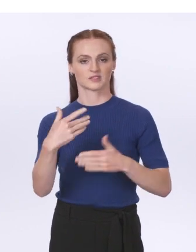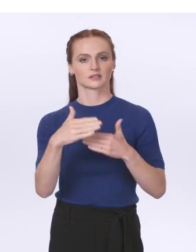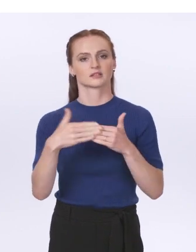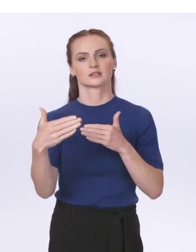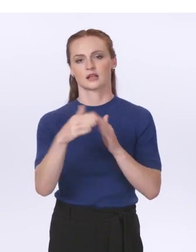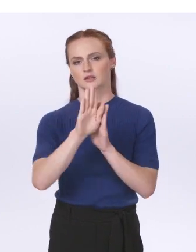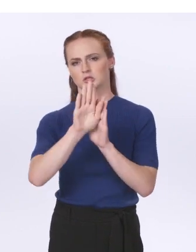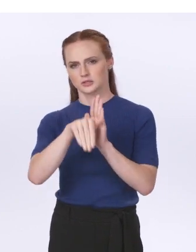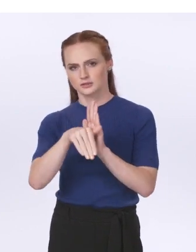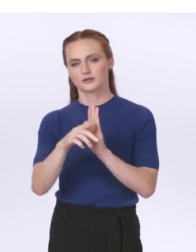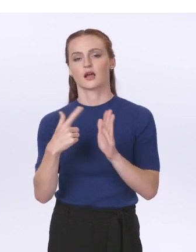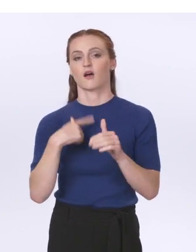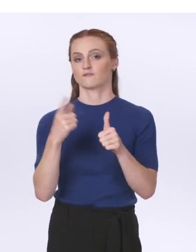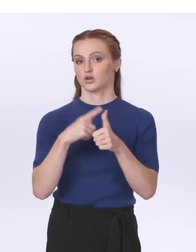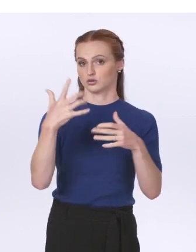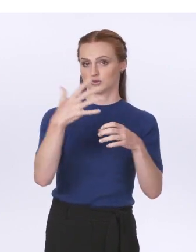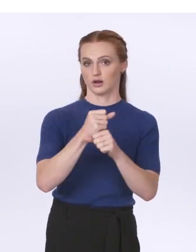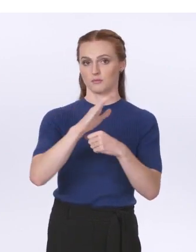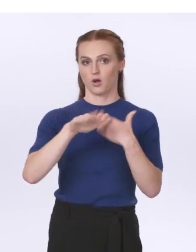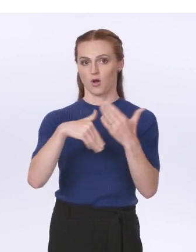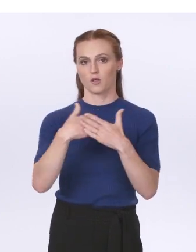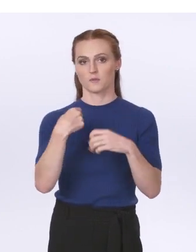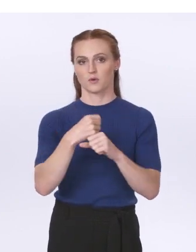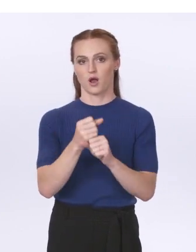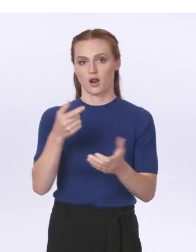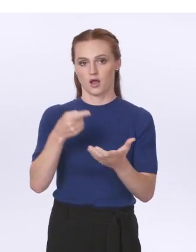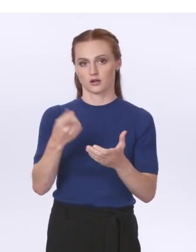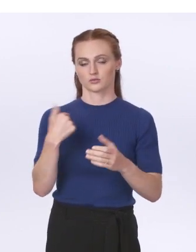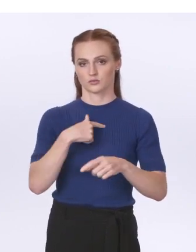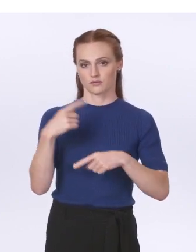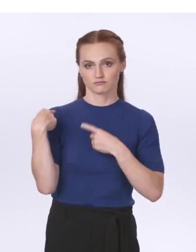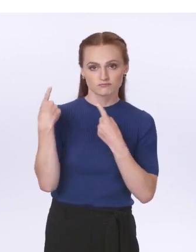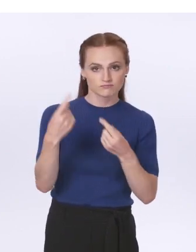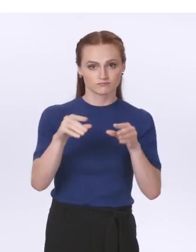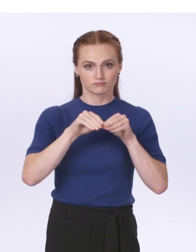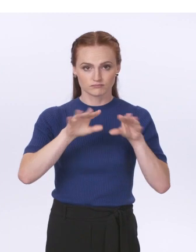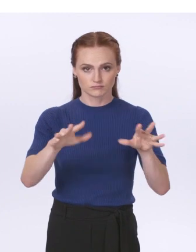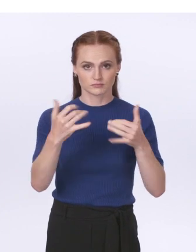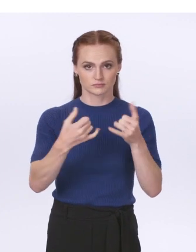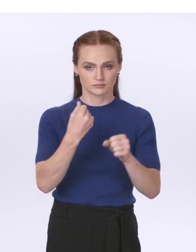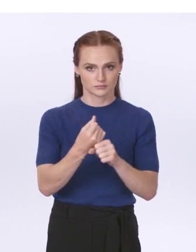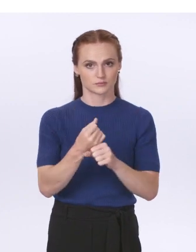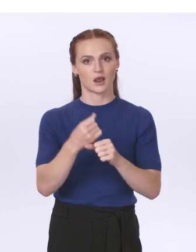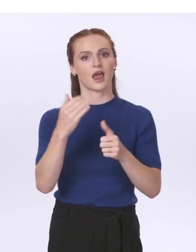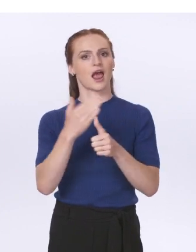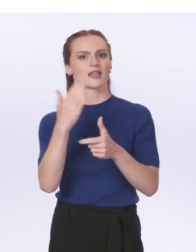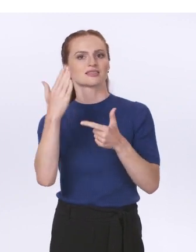all the products we’ve launched so far this year. Then I will hopefully leave you excited with all